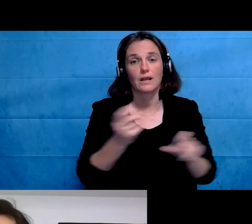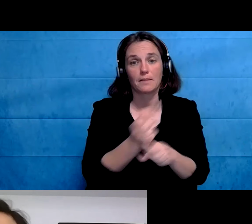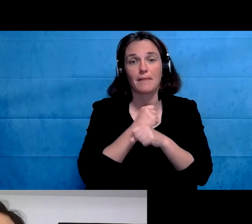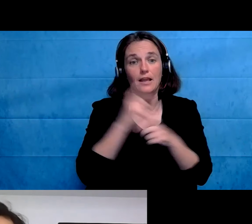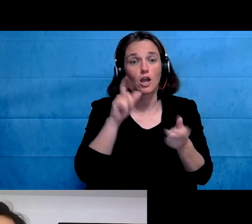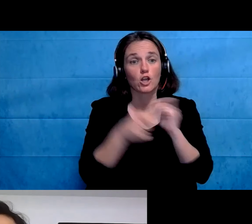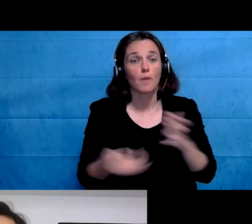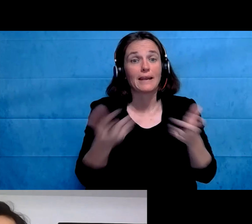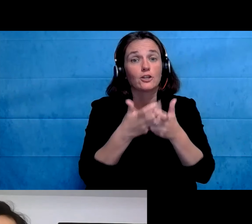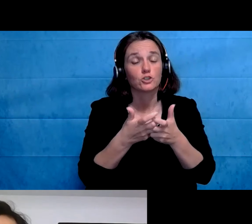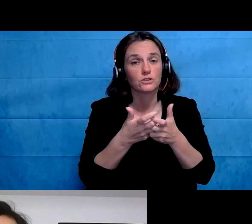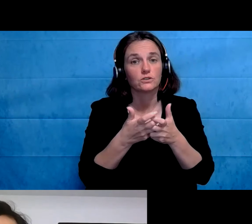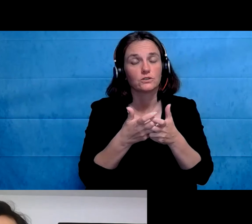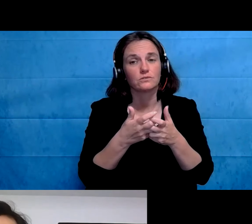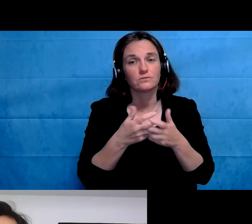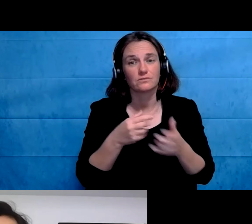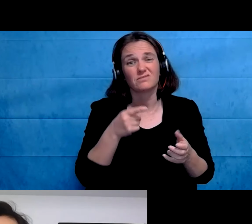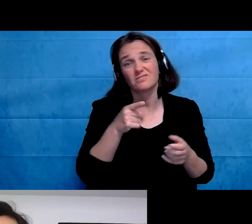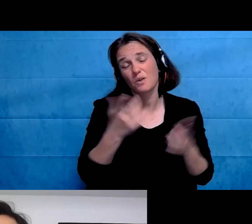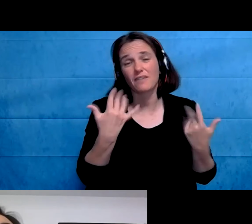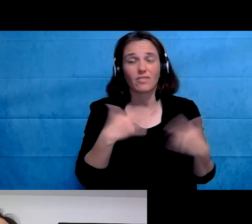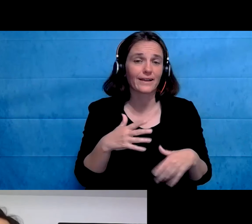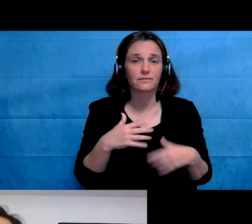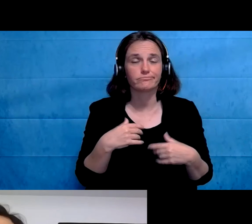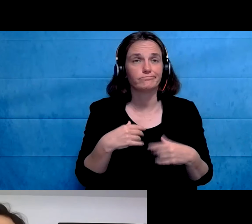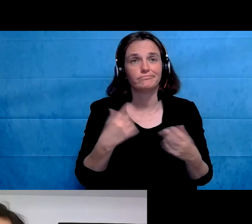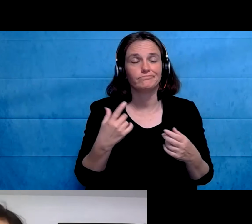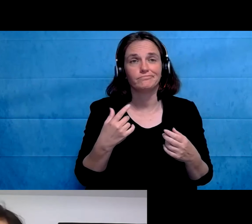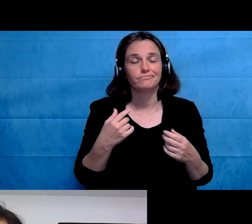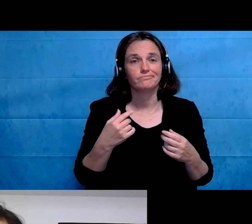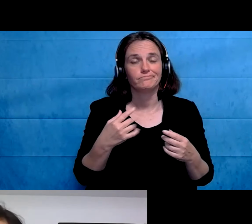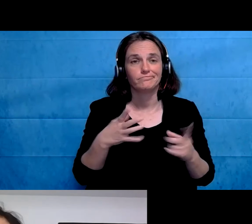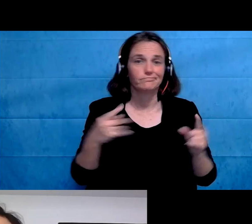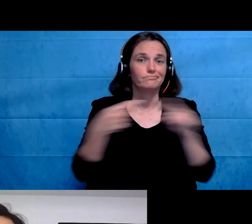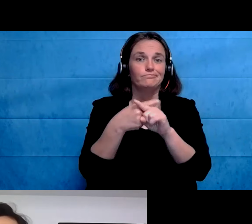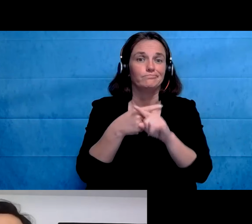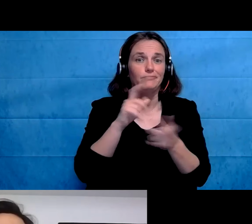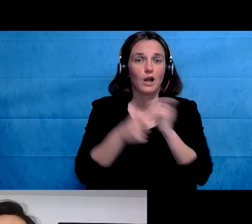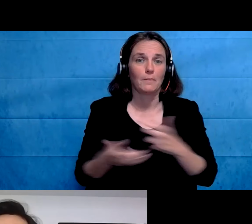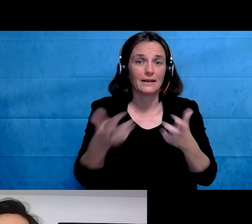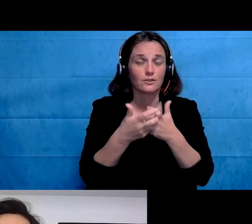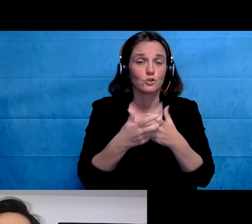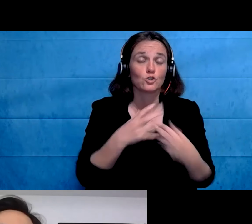you end up with sort of doling accommodations where the white noise may be super helpful for some employees,